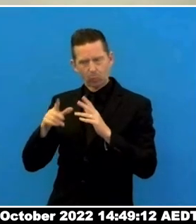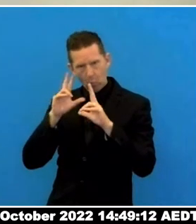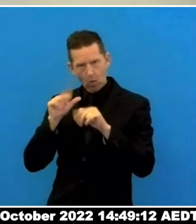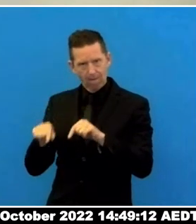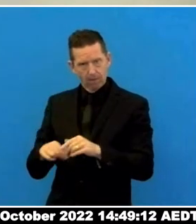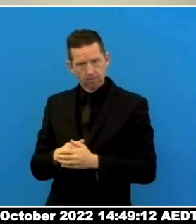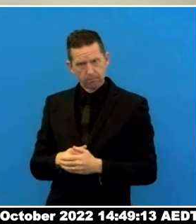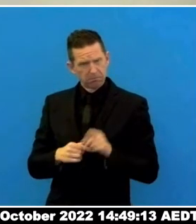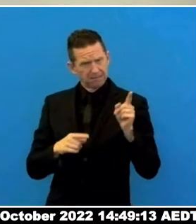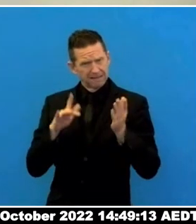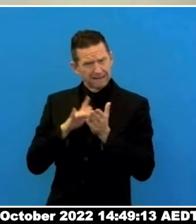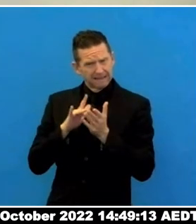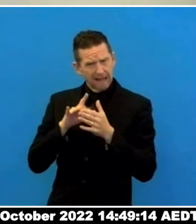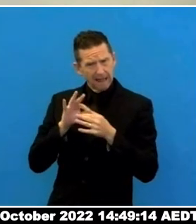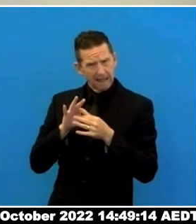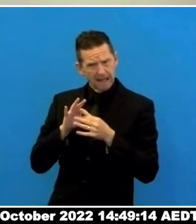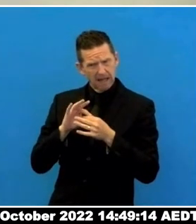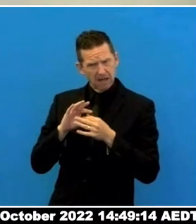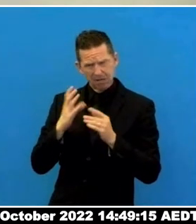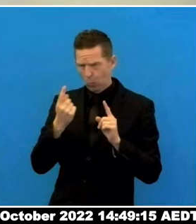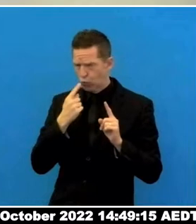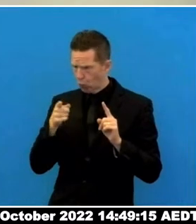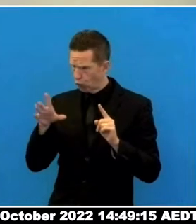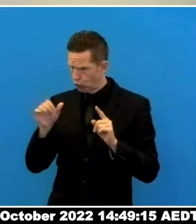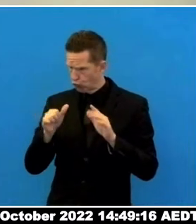Did someone advise you to go to Centrelink to do that?